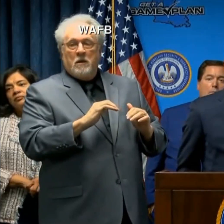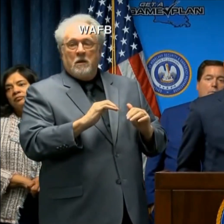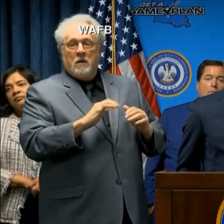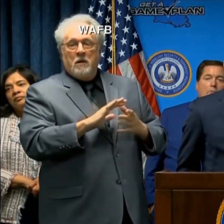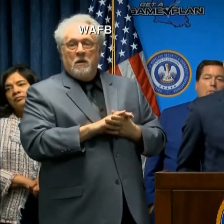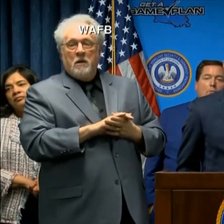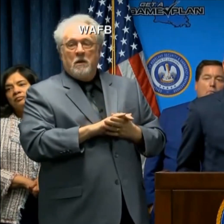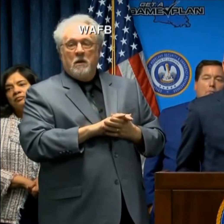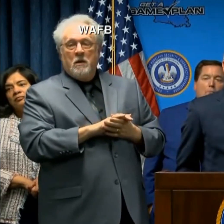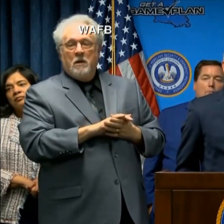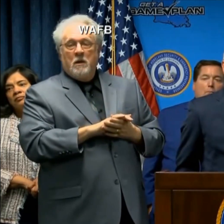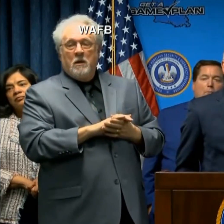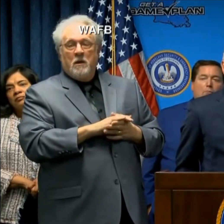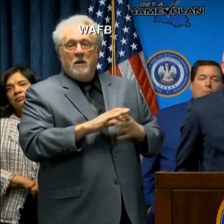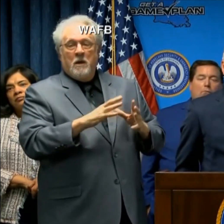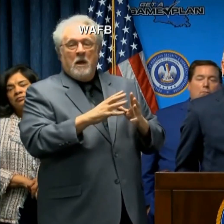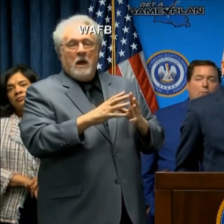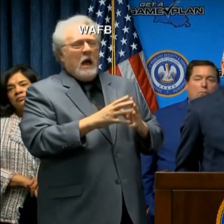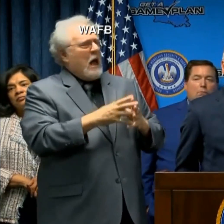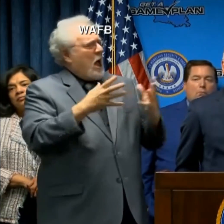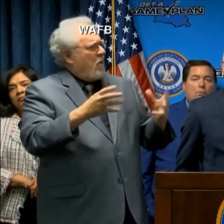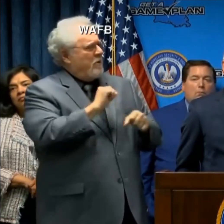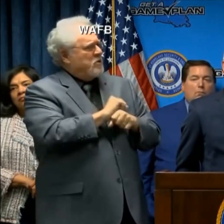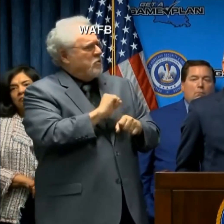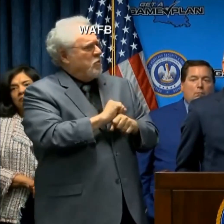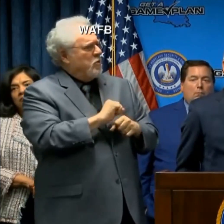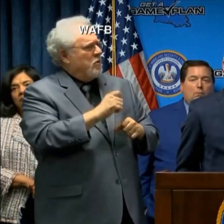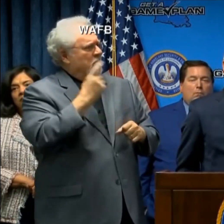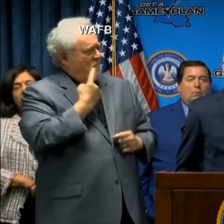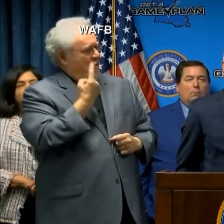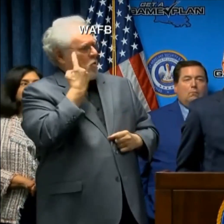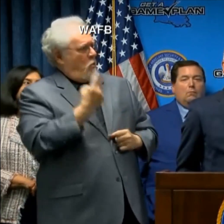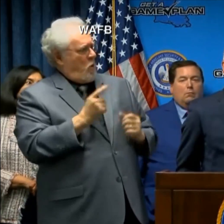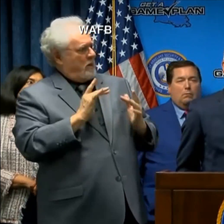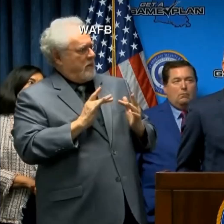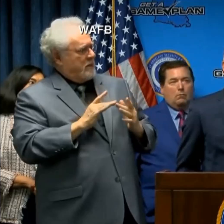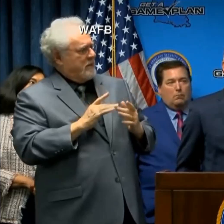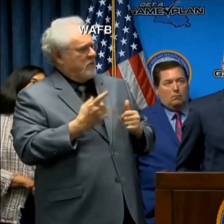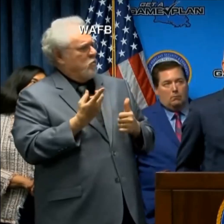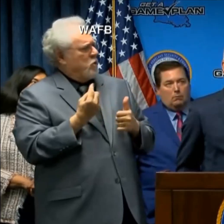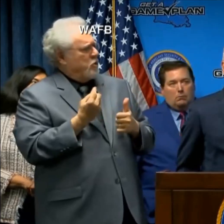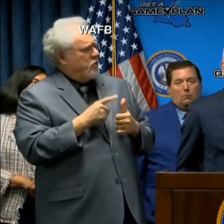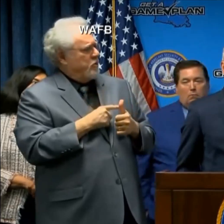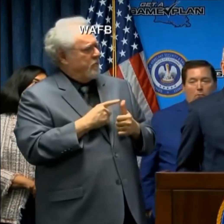which work do you have to put in to do just one contact tracing well so I not